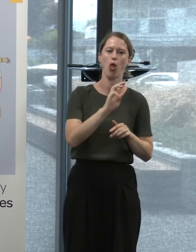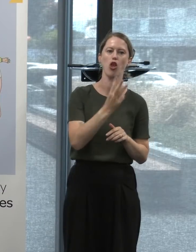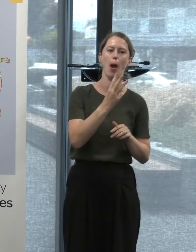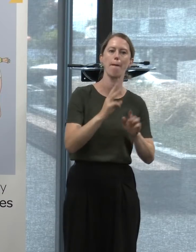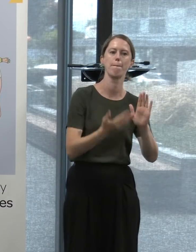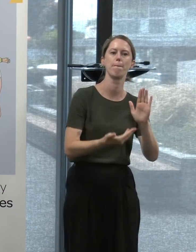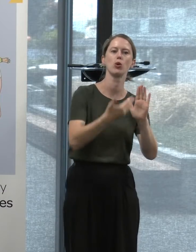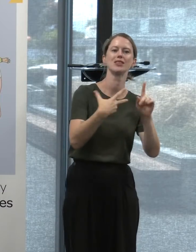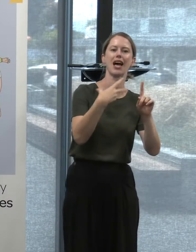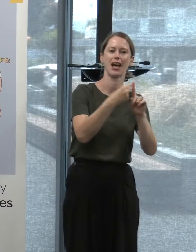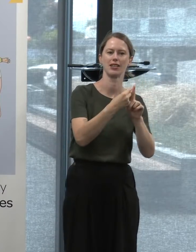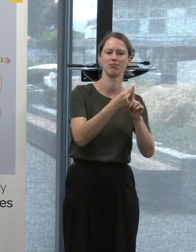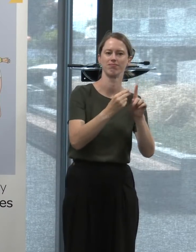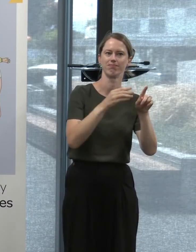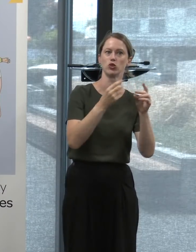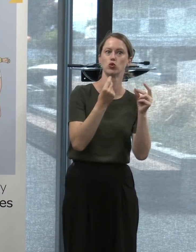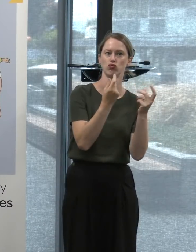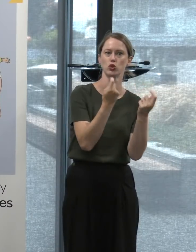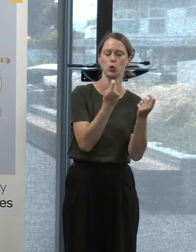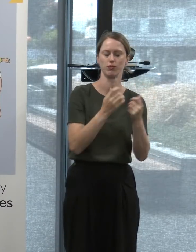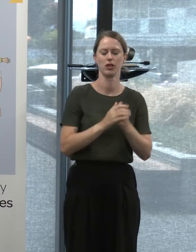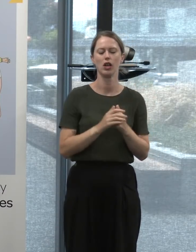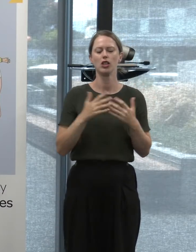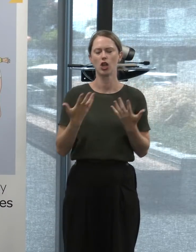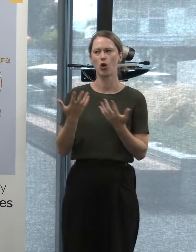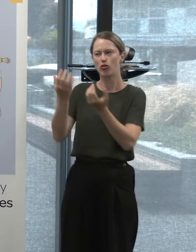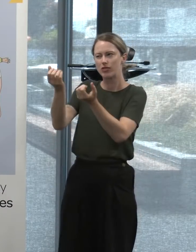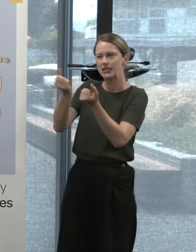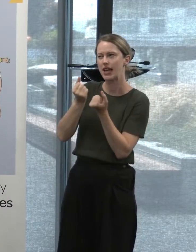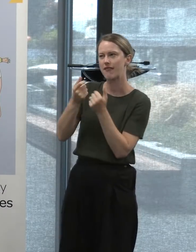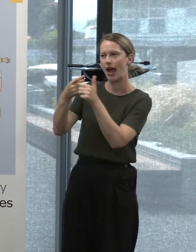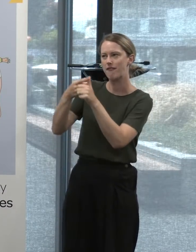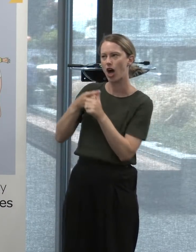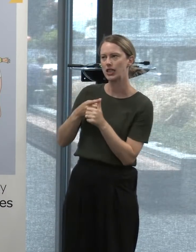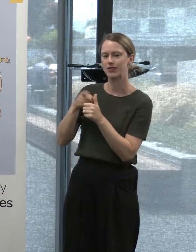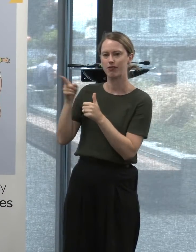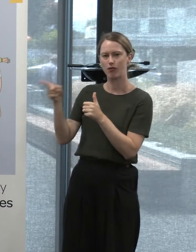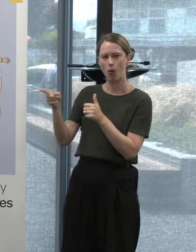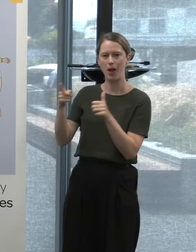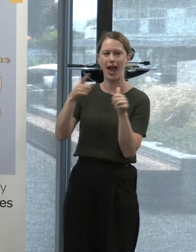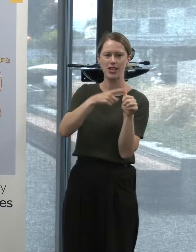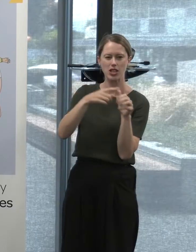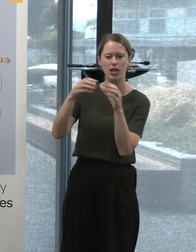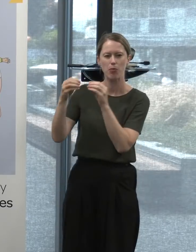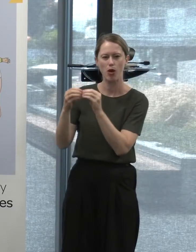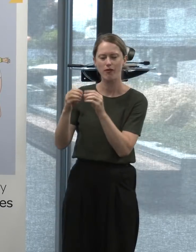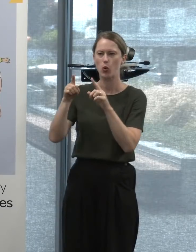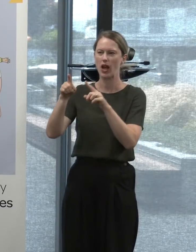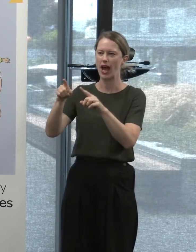And before the outbreak really takes off.